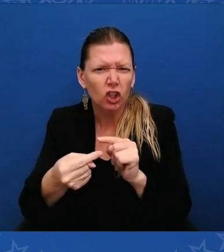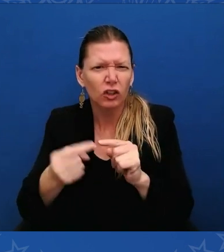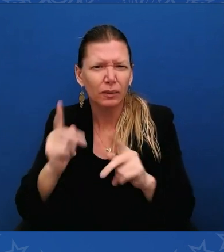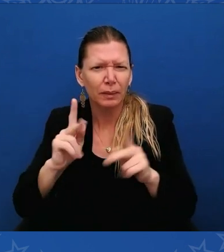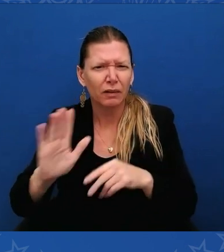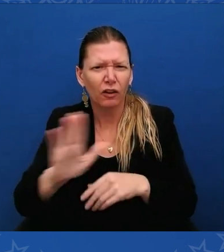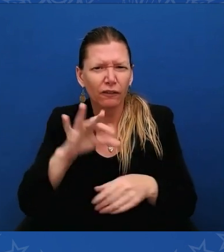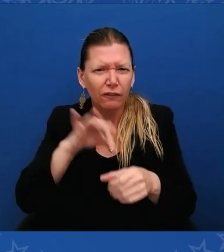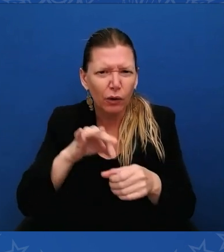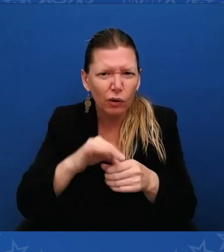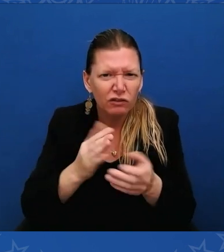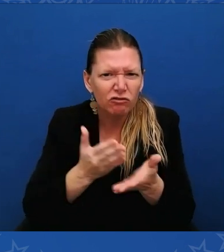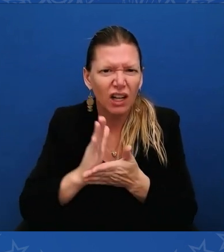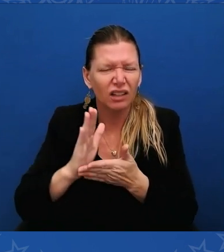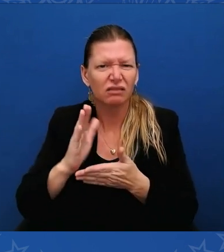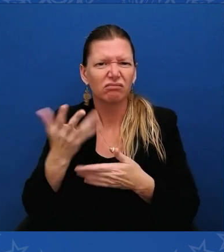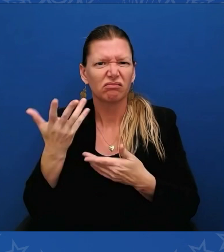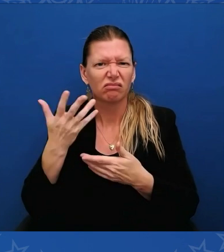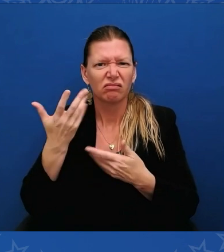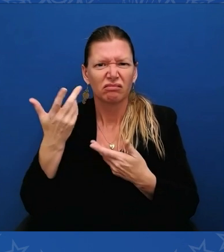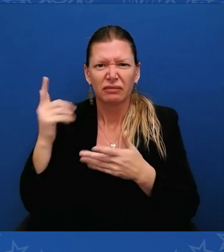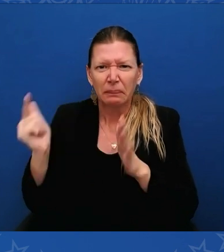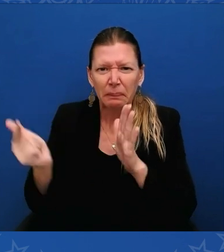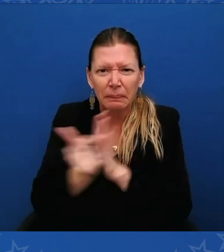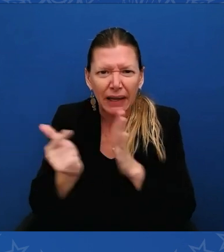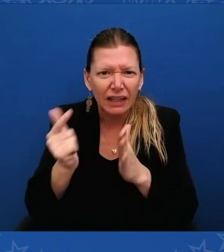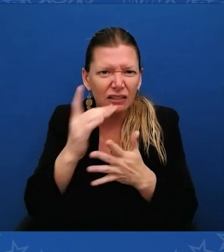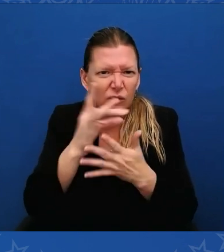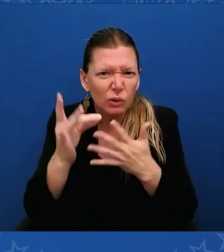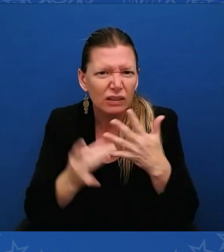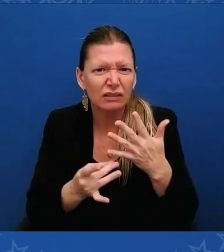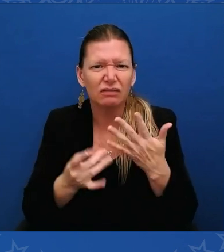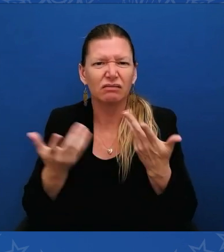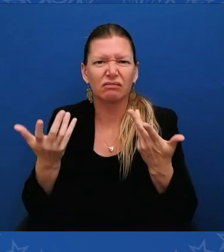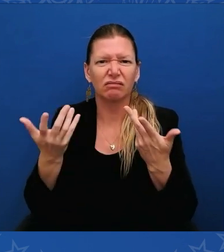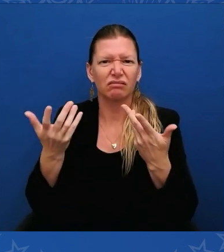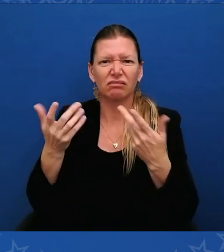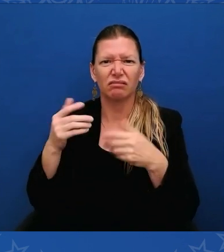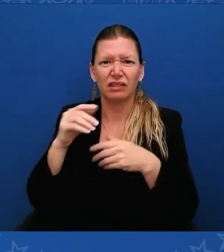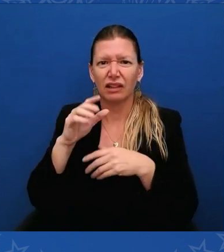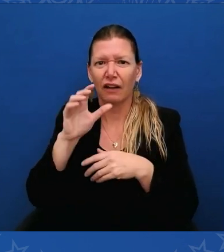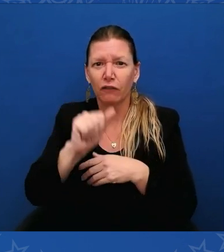They would also decimate diversity, equity, and inclusion across American life --